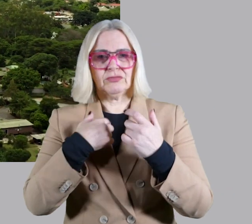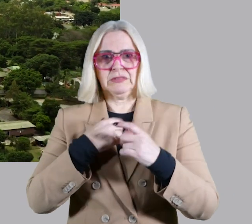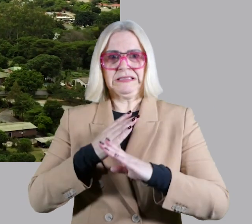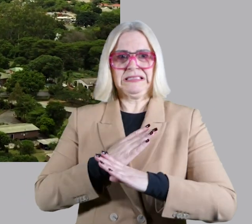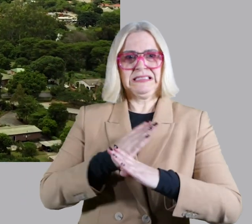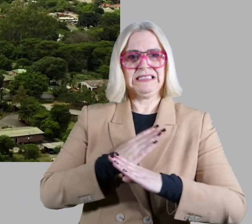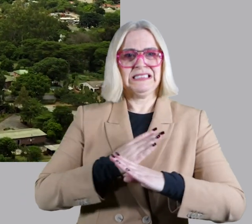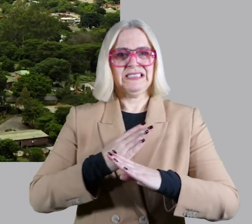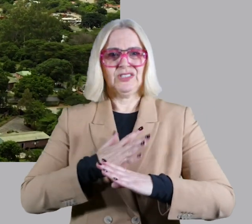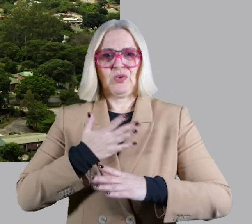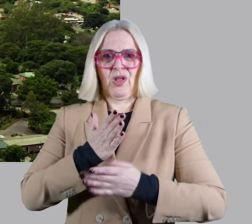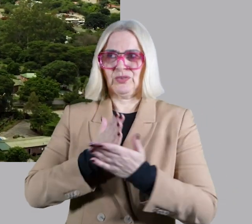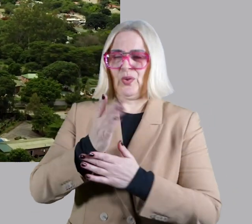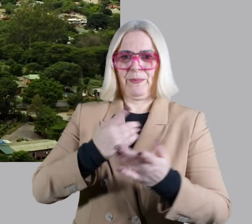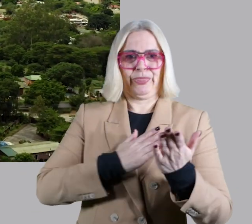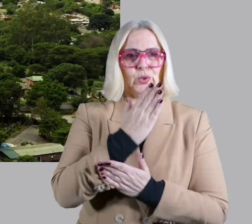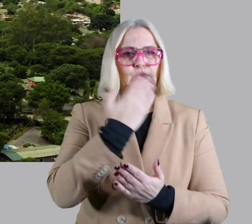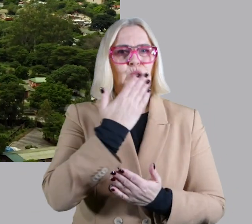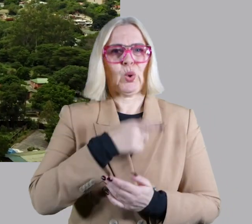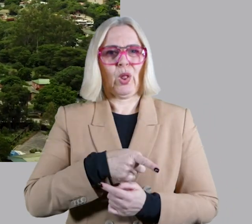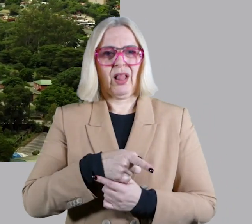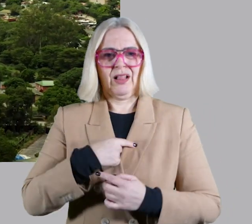because I didn't want to go through what I went through in high school.